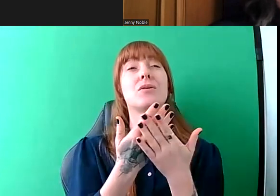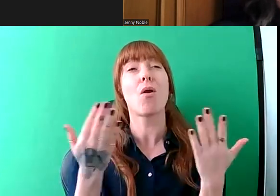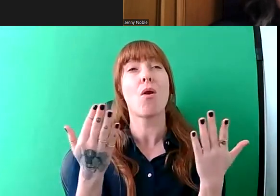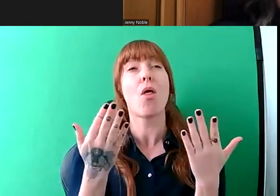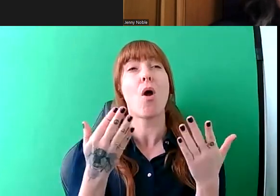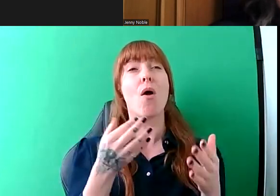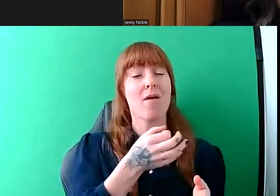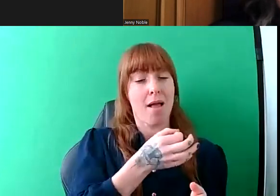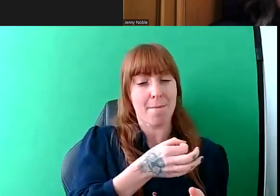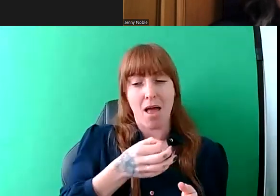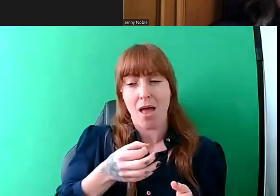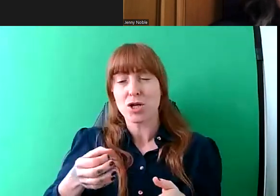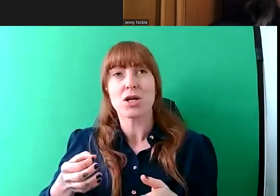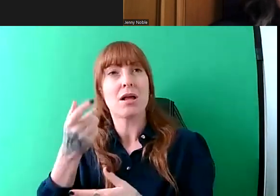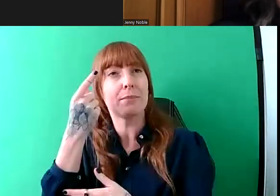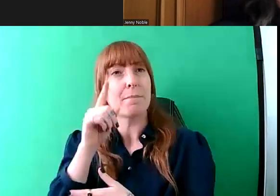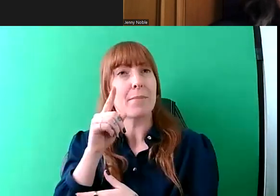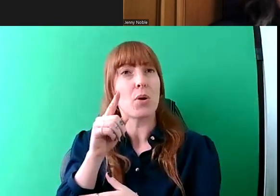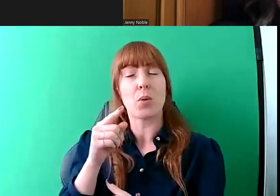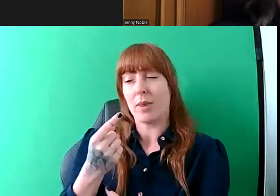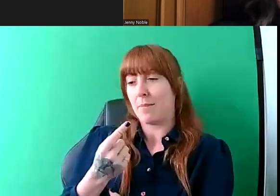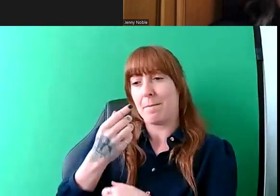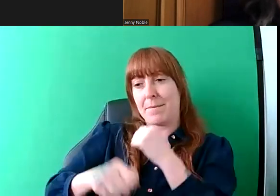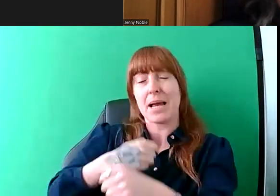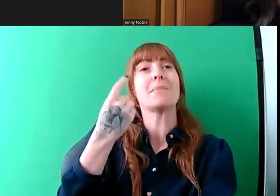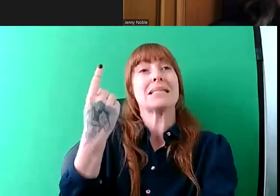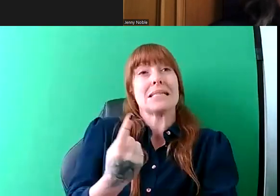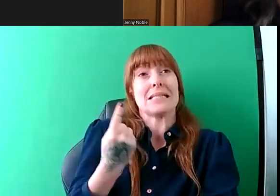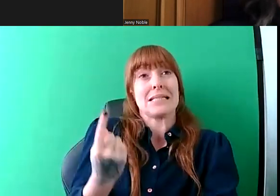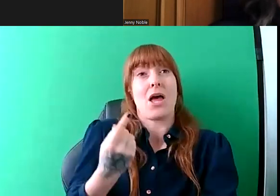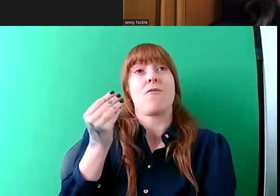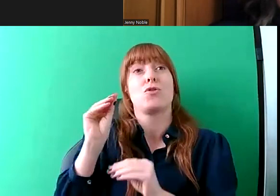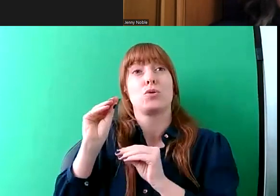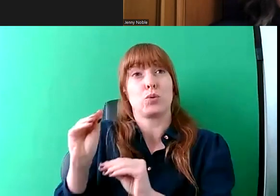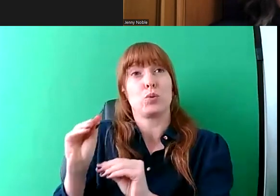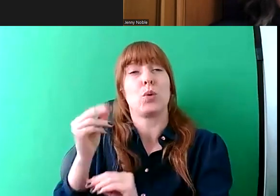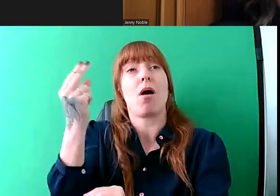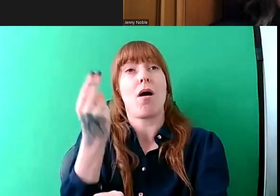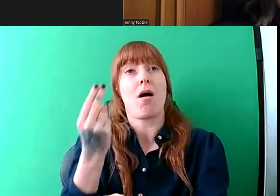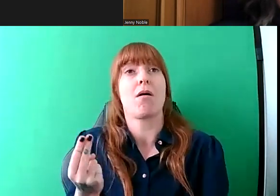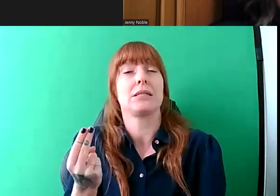but there's then self-taught artists and one question would be, when you mention